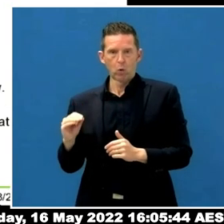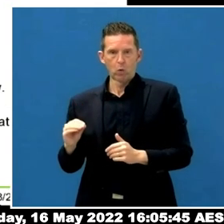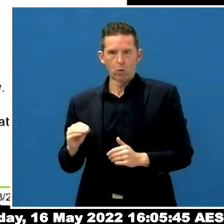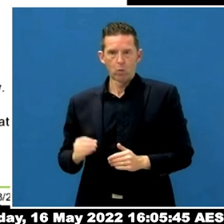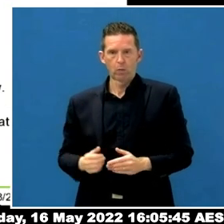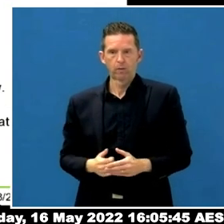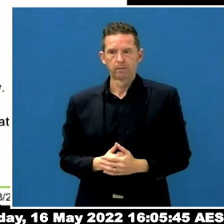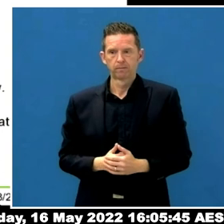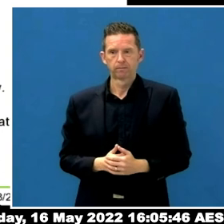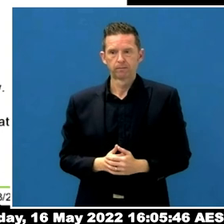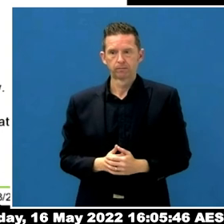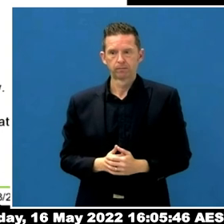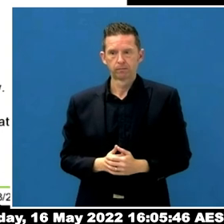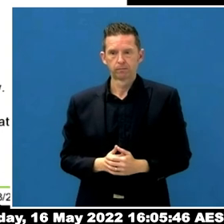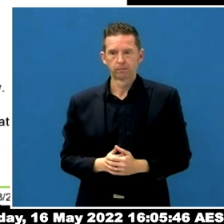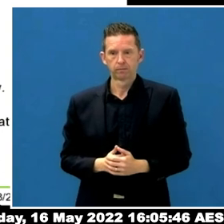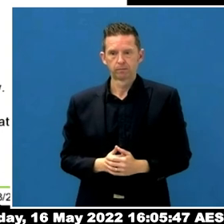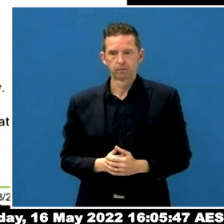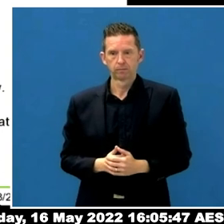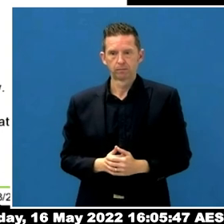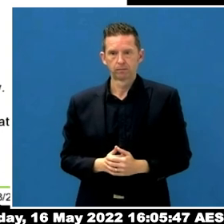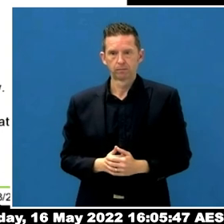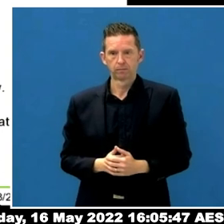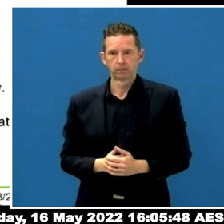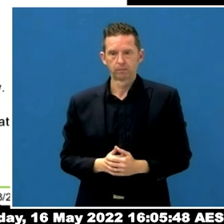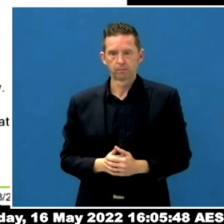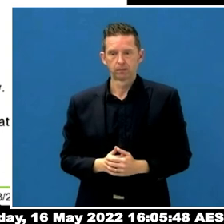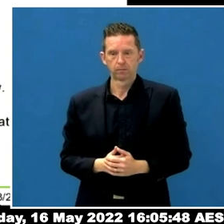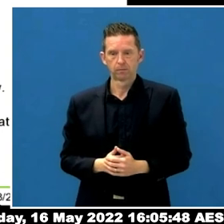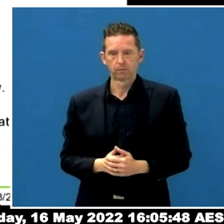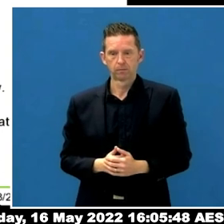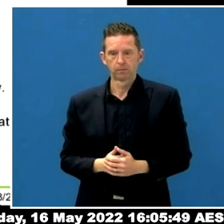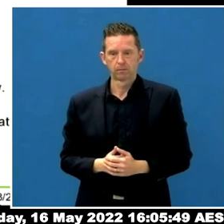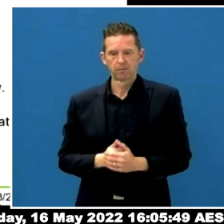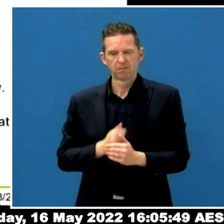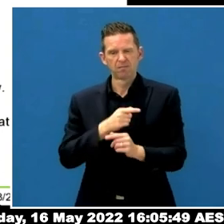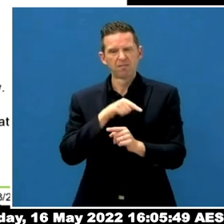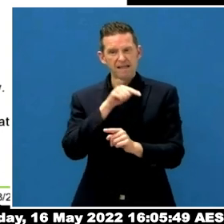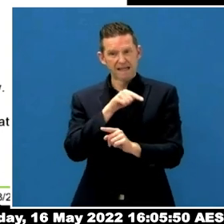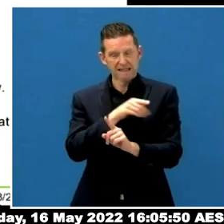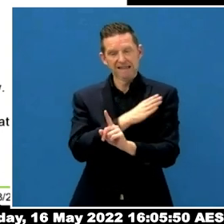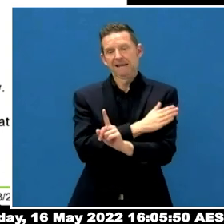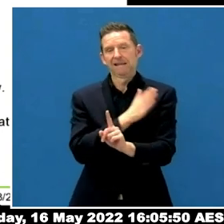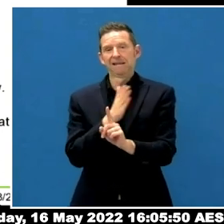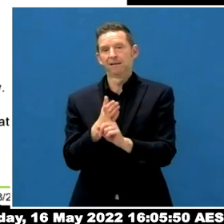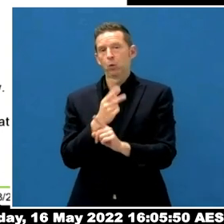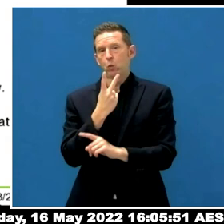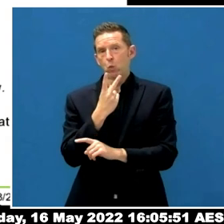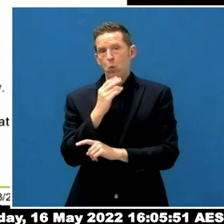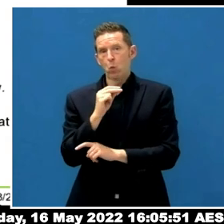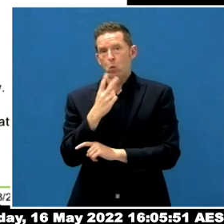From that time on, until 2021 when Toby finished up with Afford, was it your